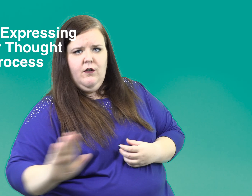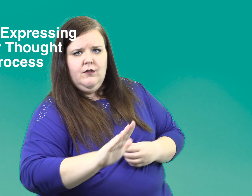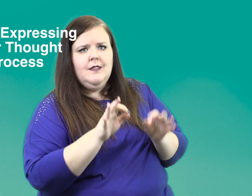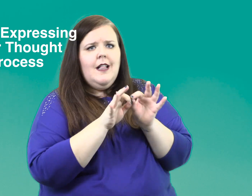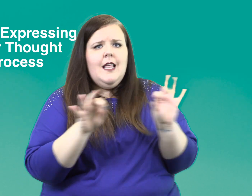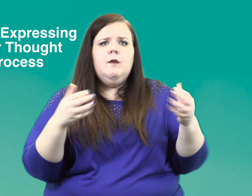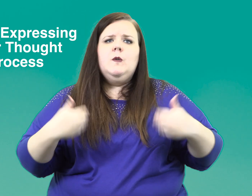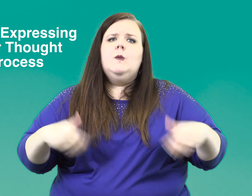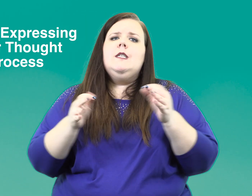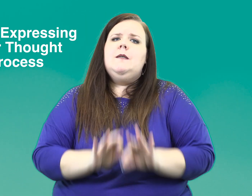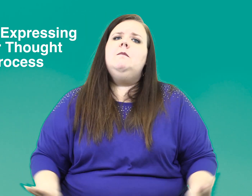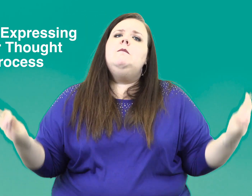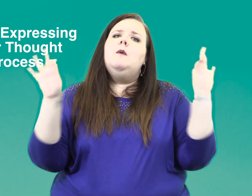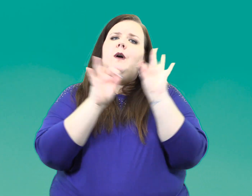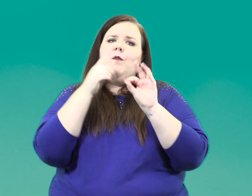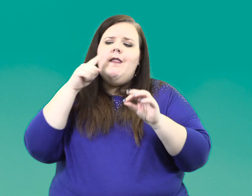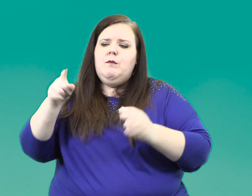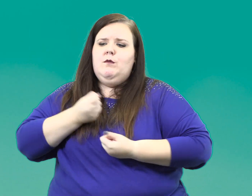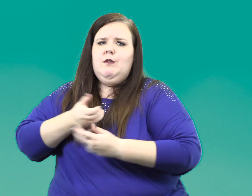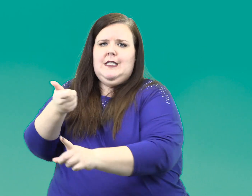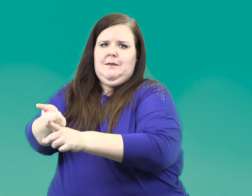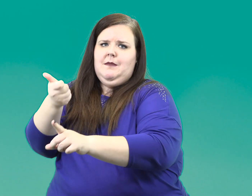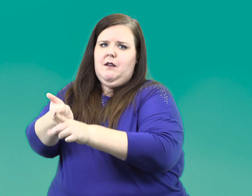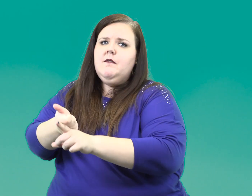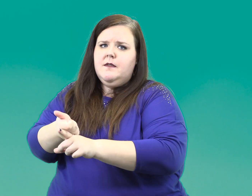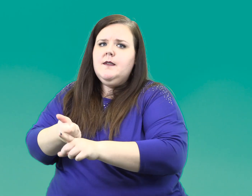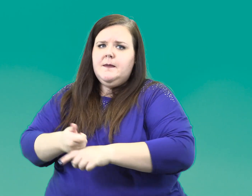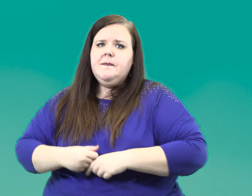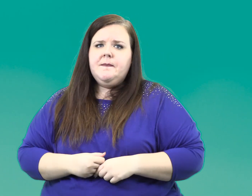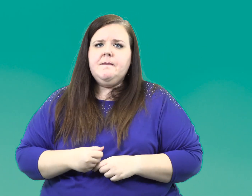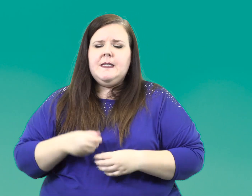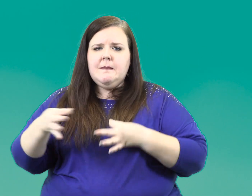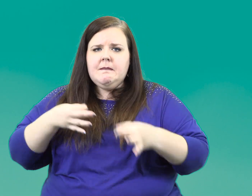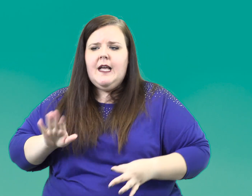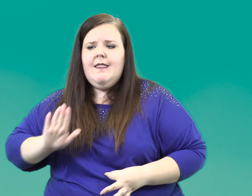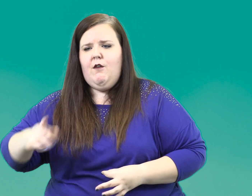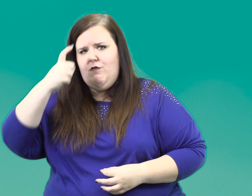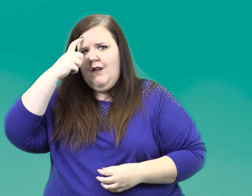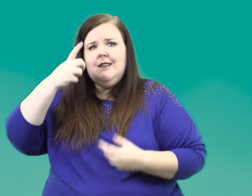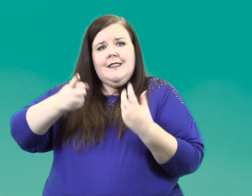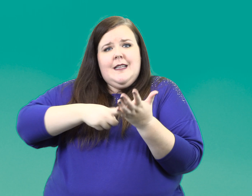It is really important for the student to be able to express themselves and explain their thoughts.